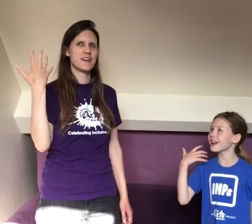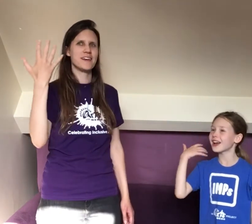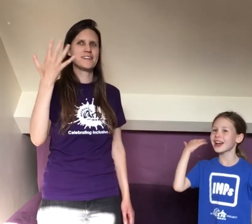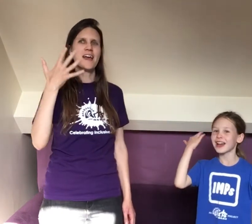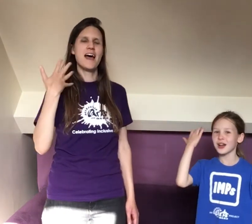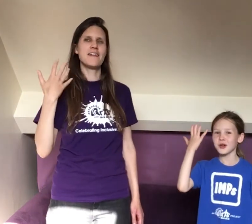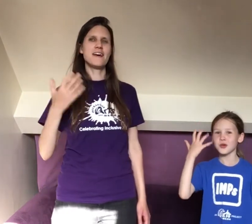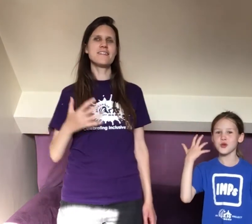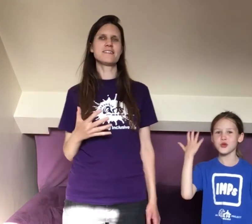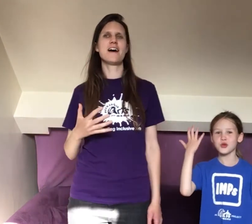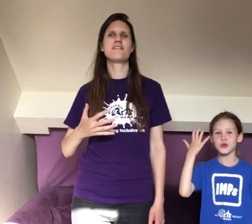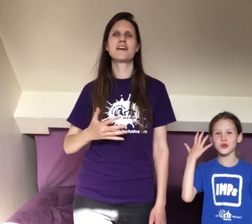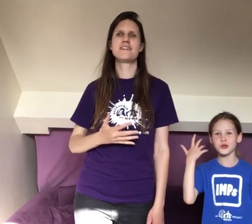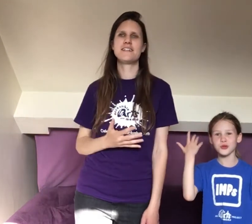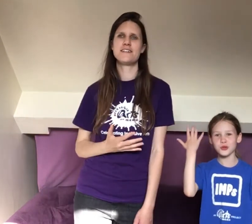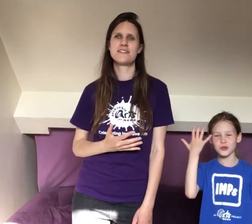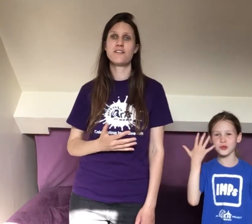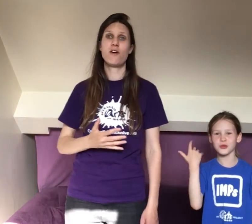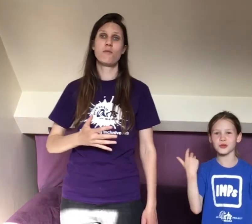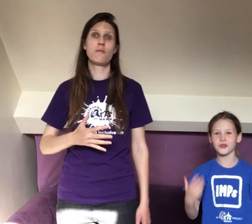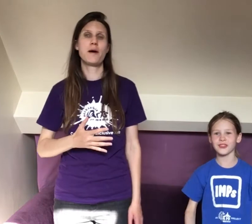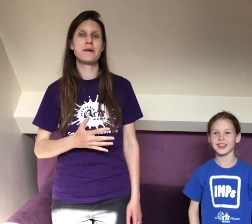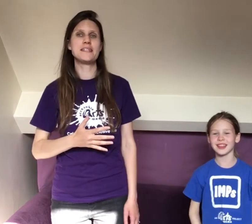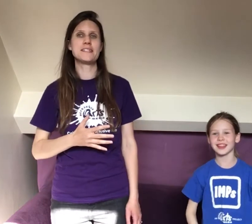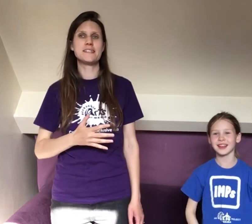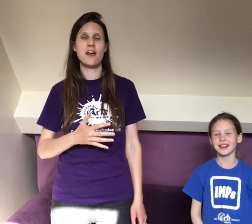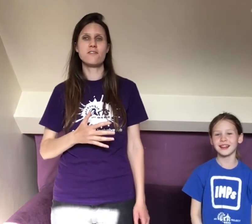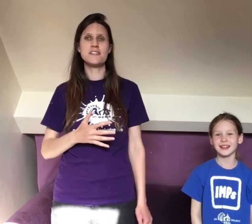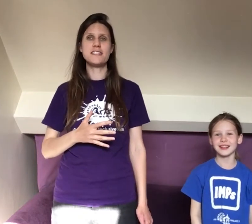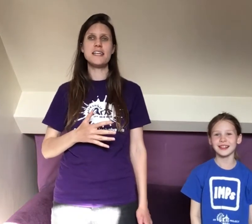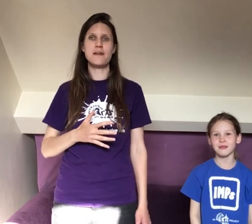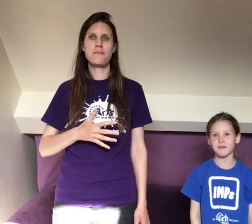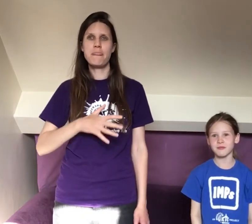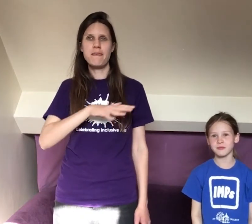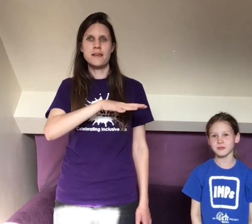Very good. And the other sign we’re going to use for our warm up is the sign for sea.